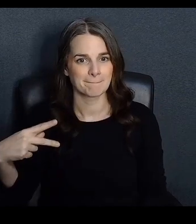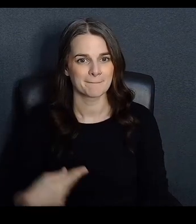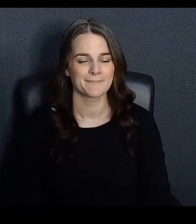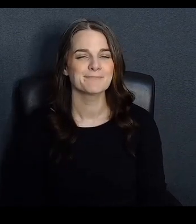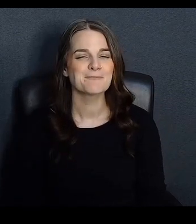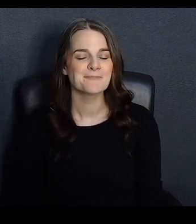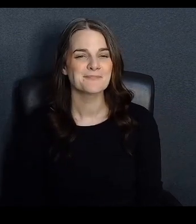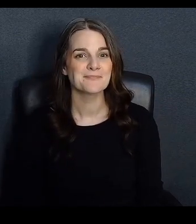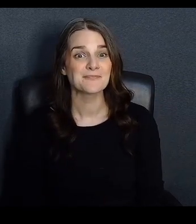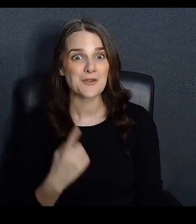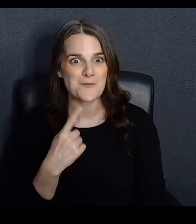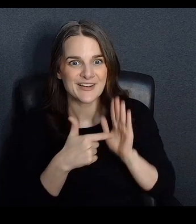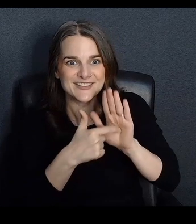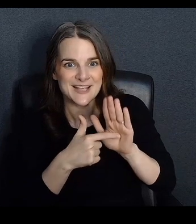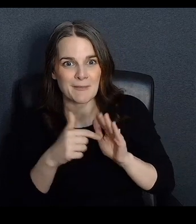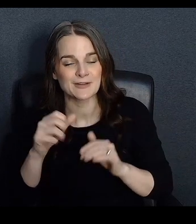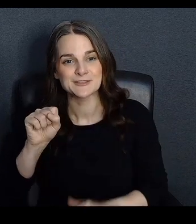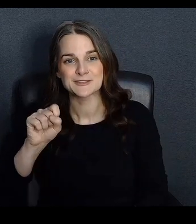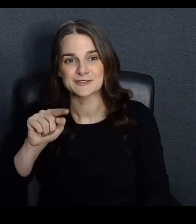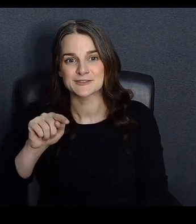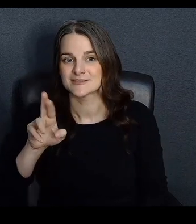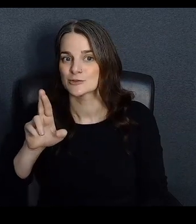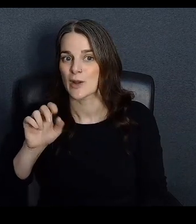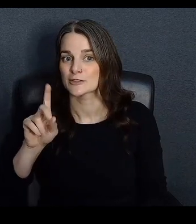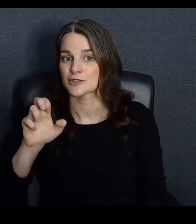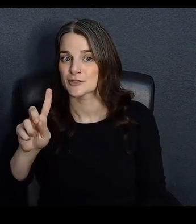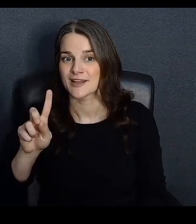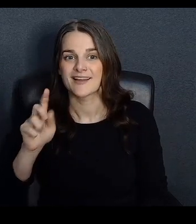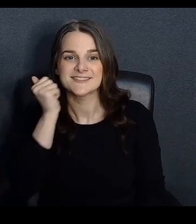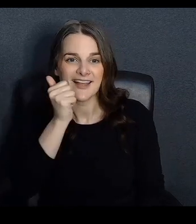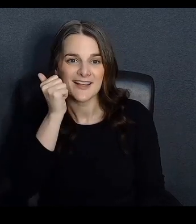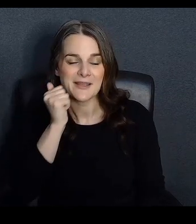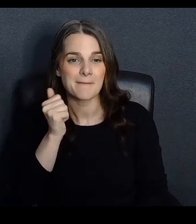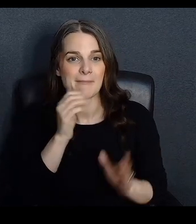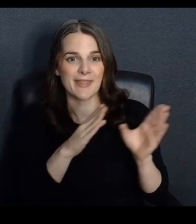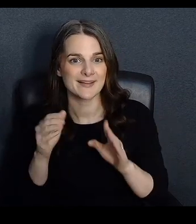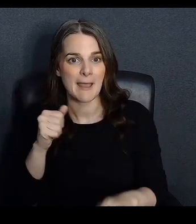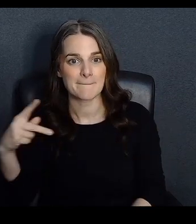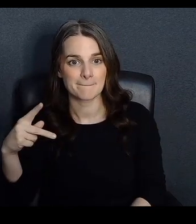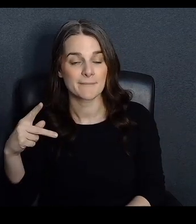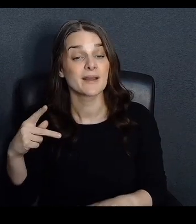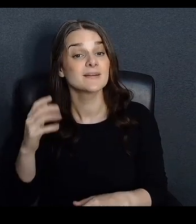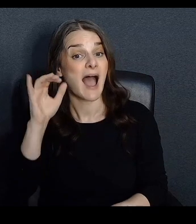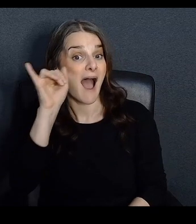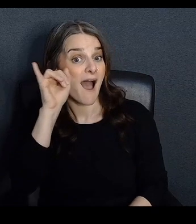Here's one example of the structured daily planner app. So I've copied a screenshot from an iPhone here.